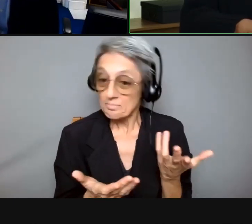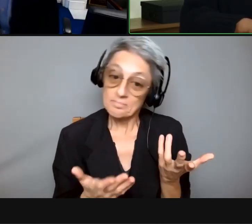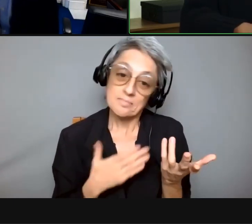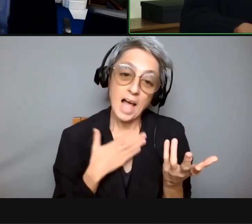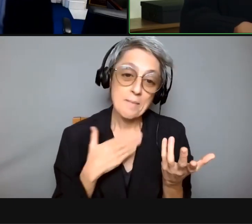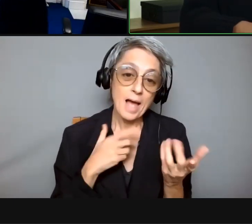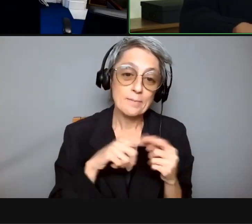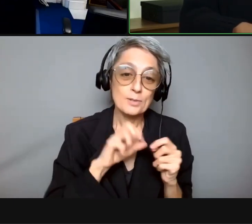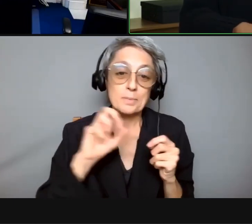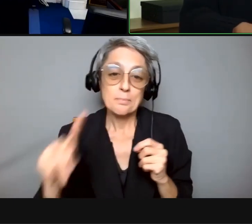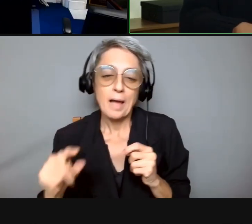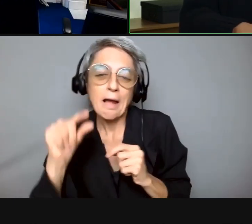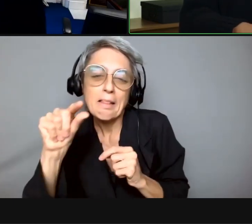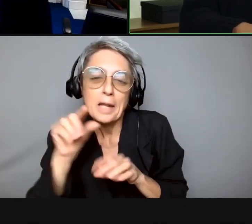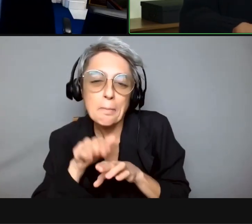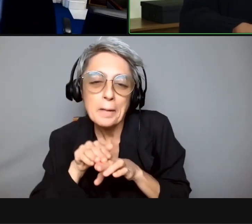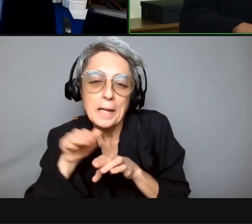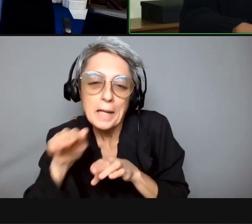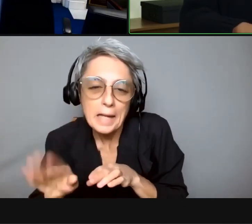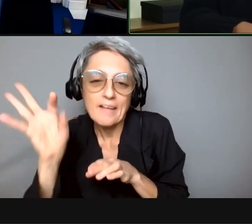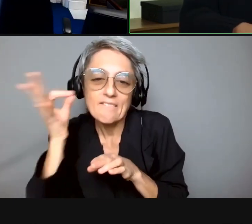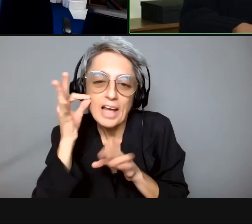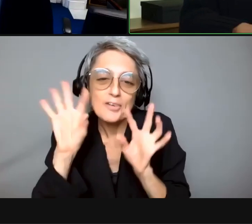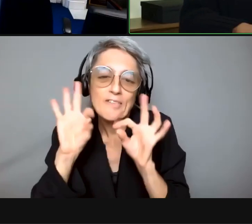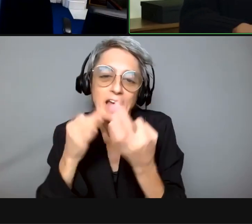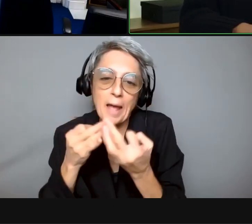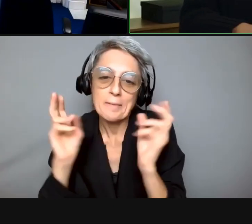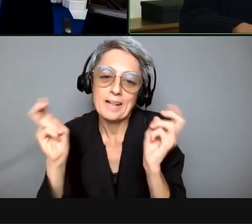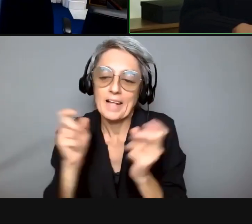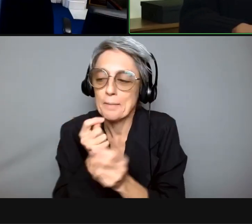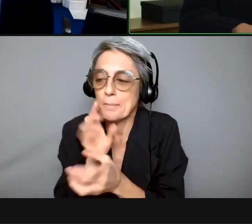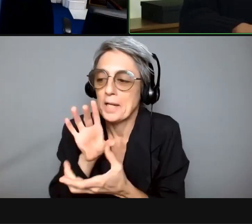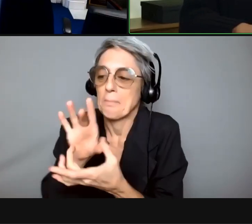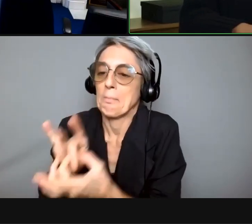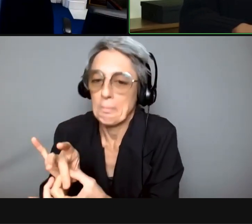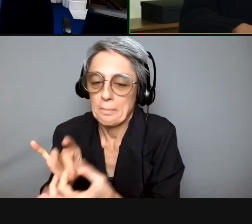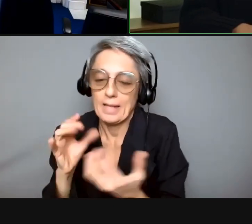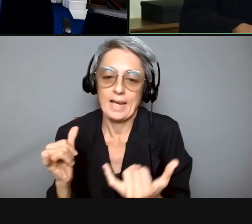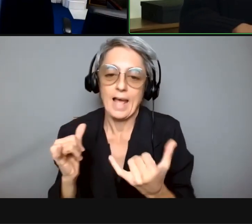and know there's so many people, so many good people you know,